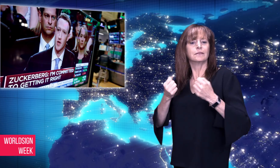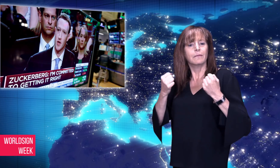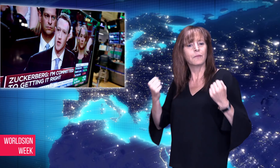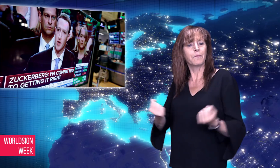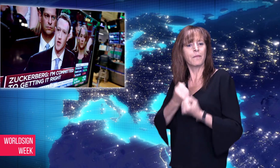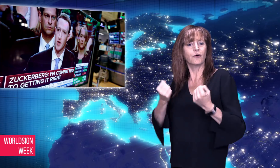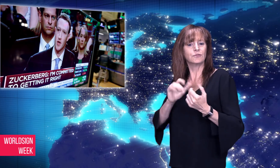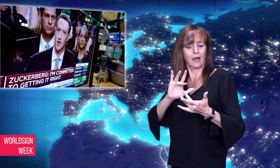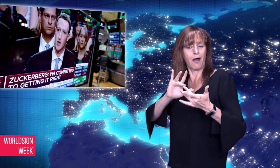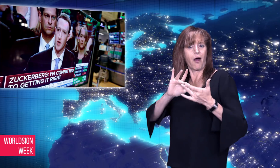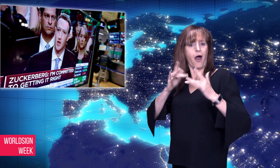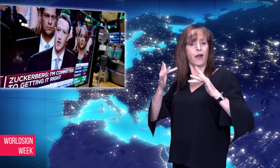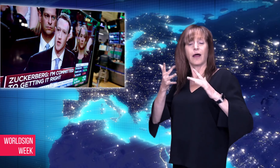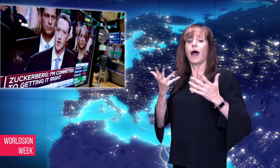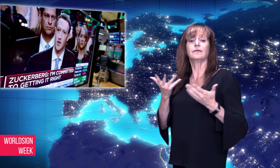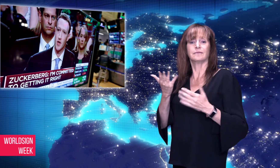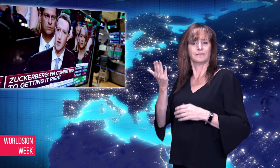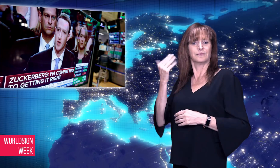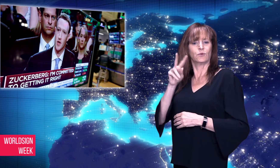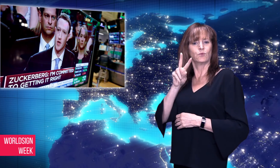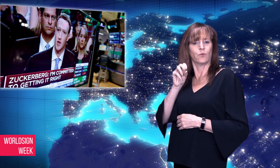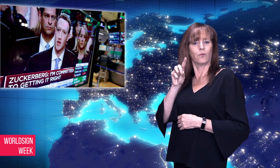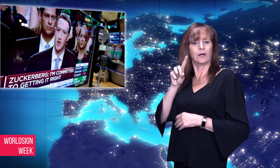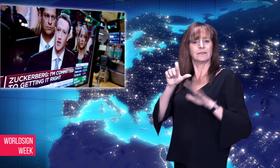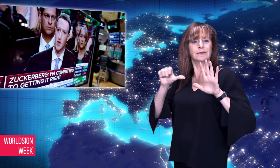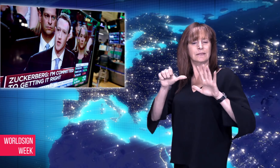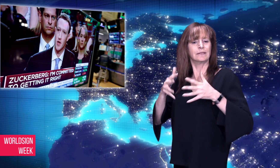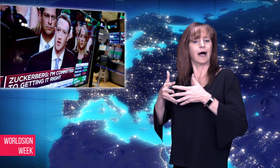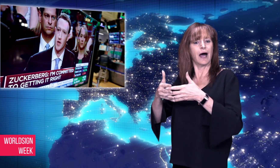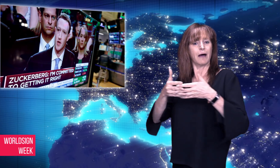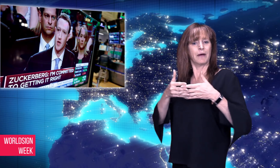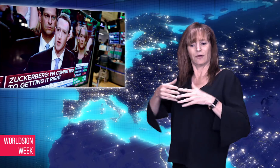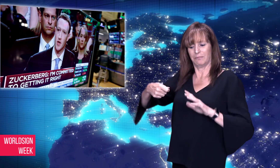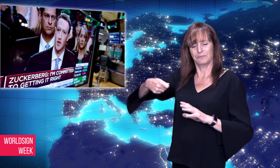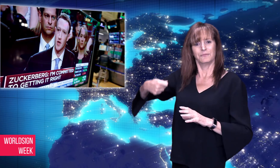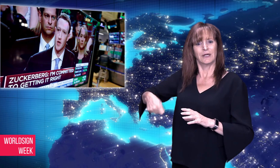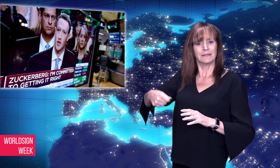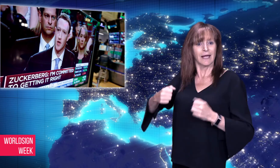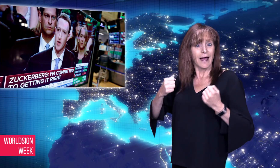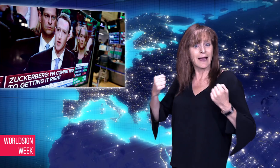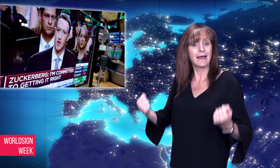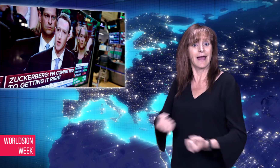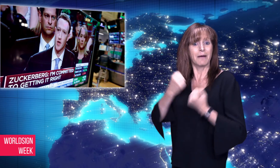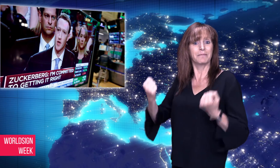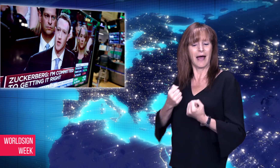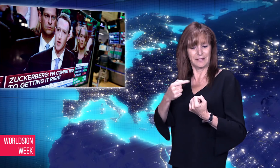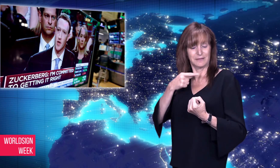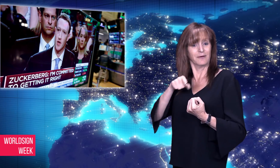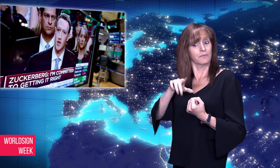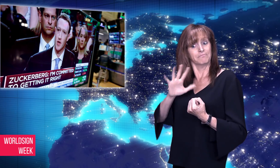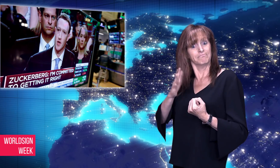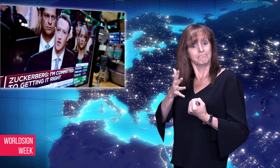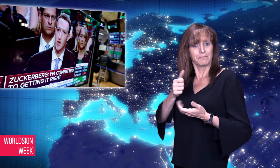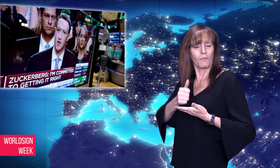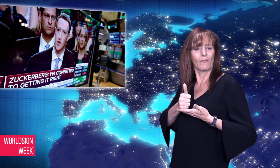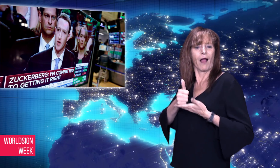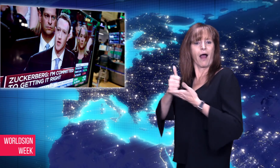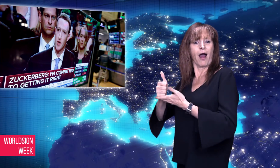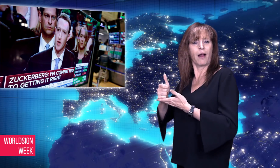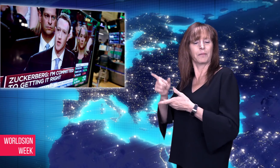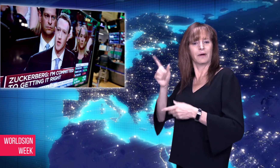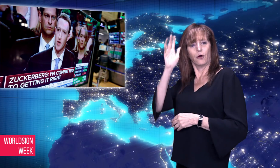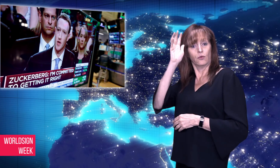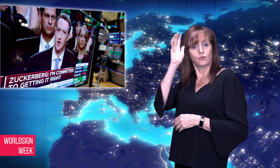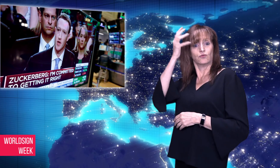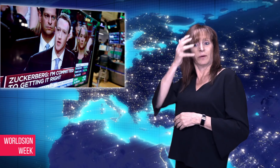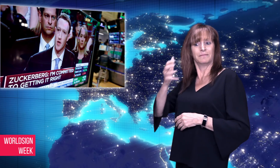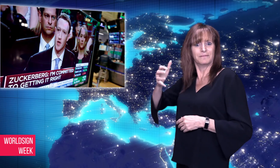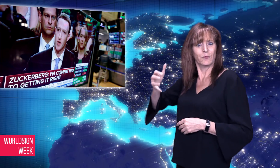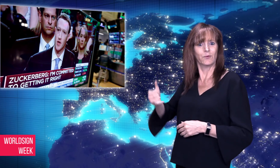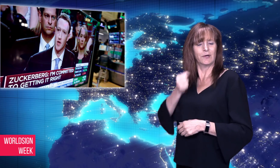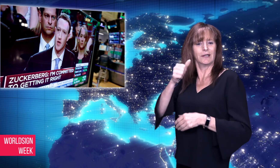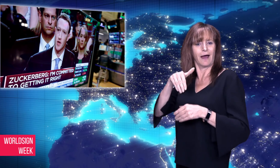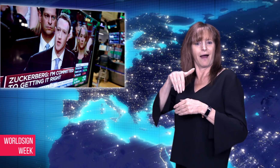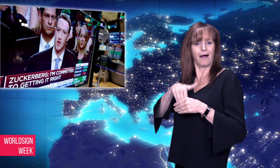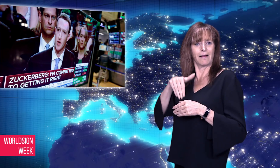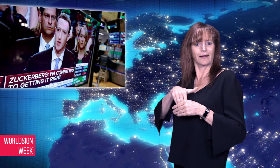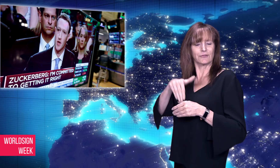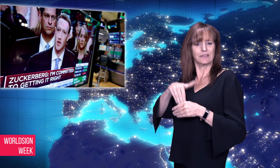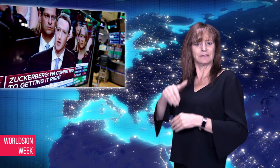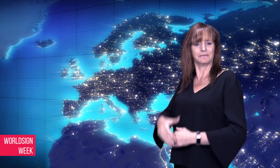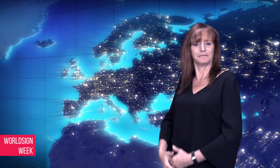Trump win the election.